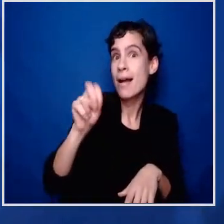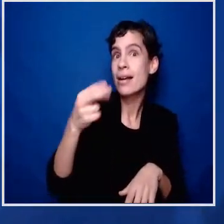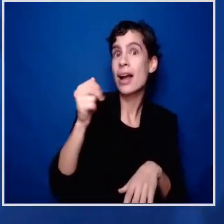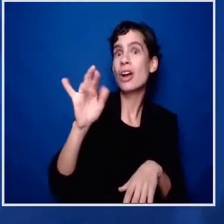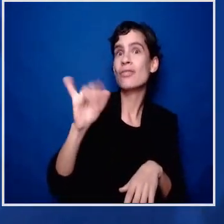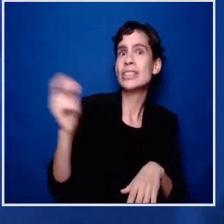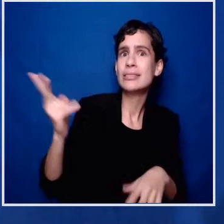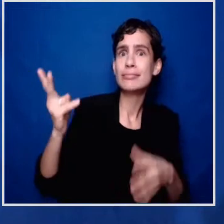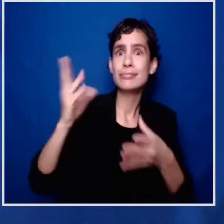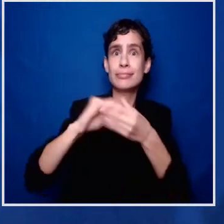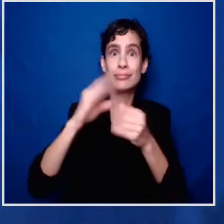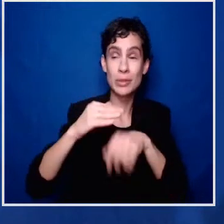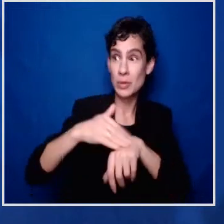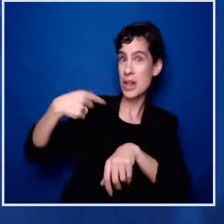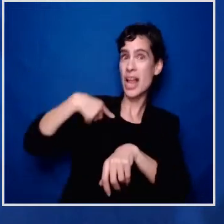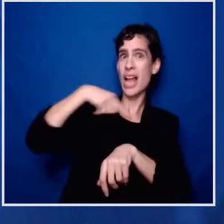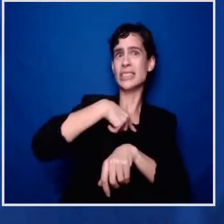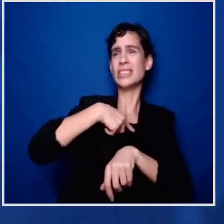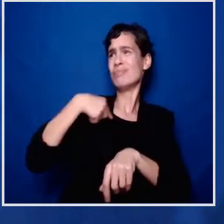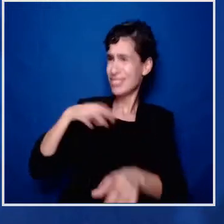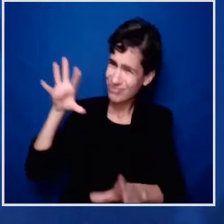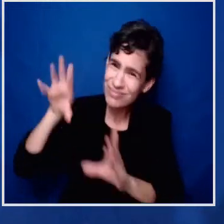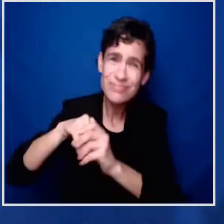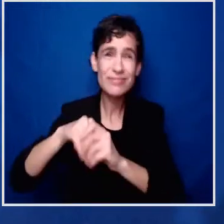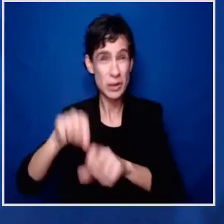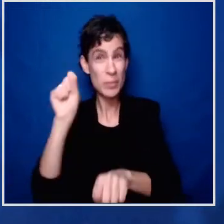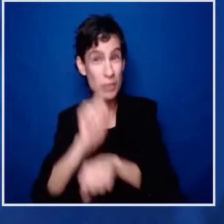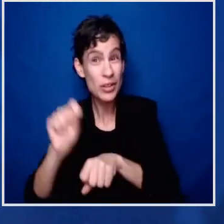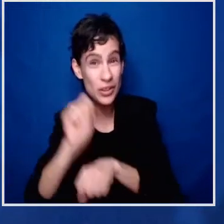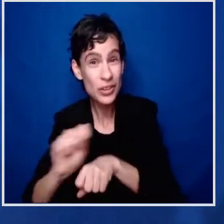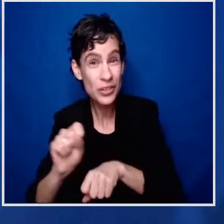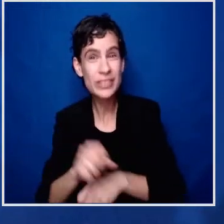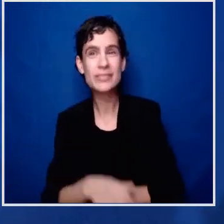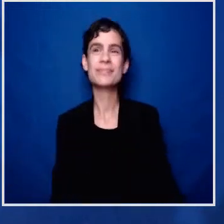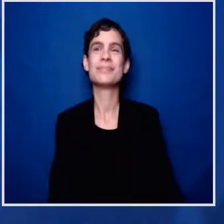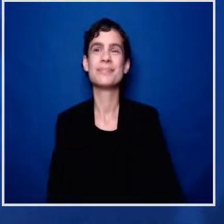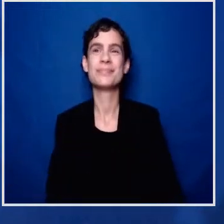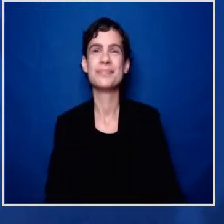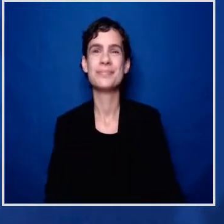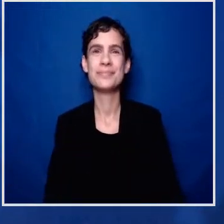LANGUAGE ] READY AND WILLING TO SERVE.